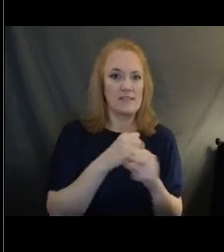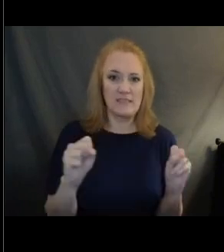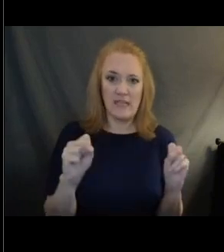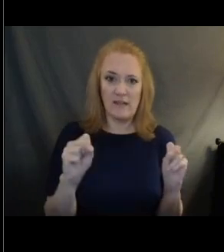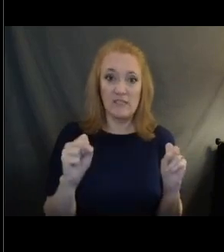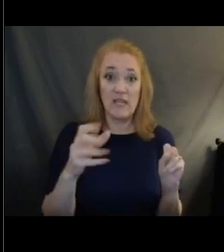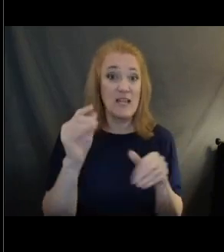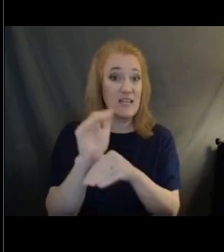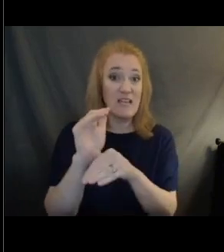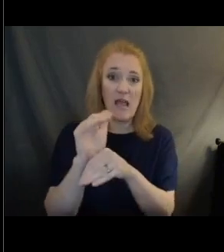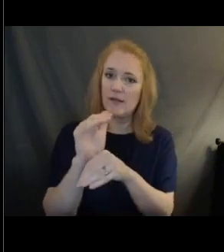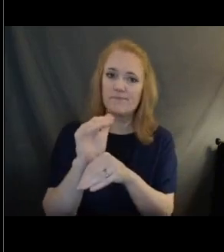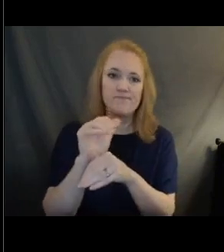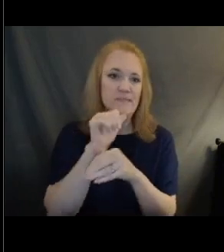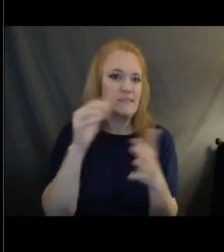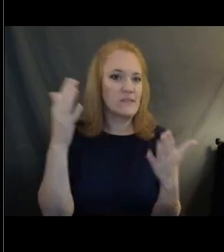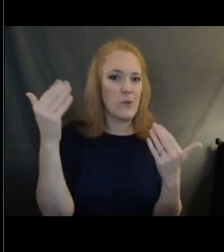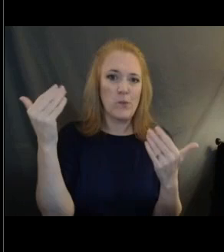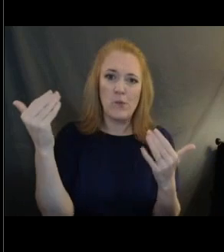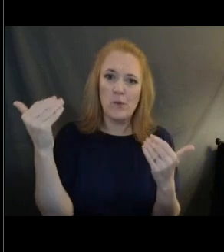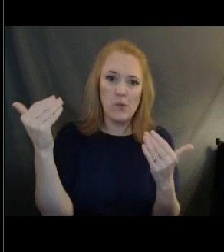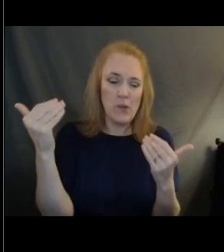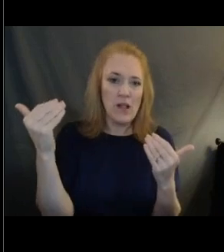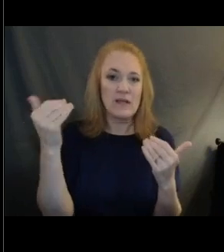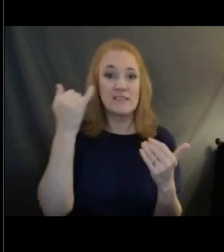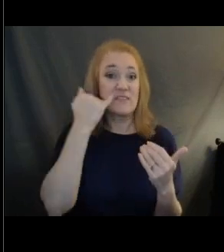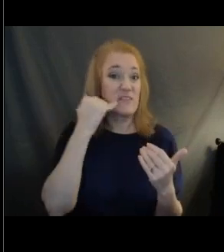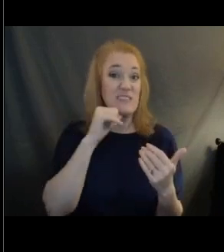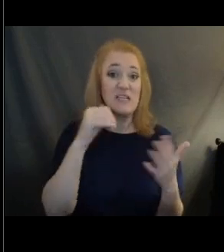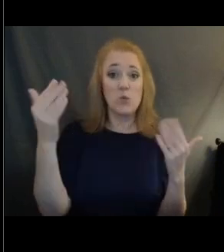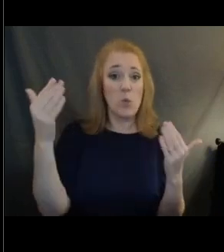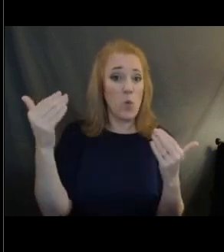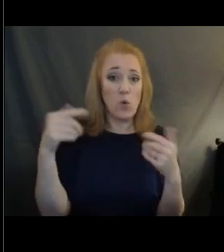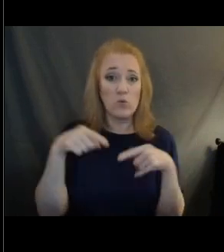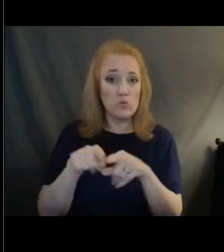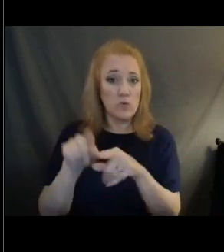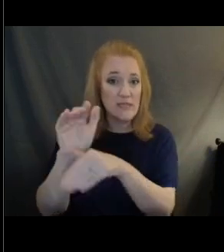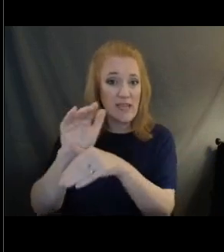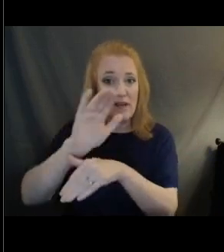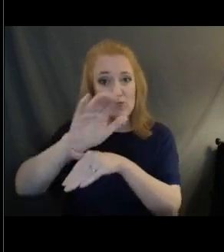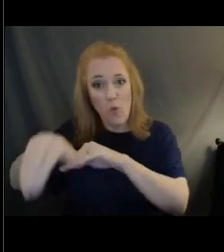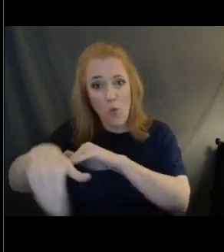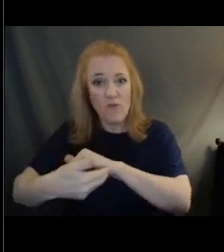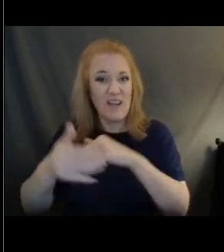well. If you can't recover at night, that prolongs the impacts and compounds the impacts on the human